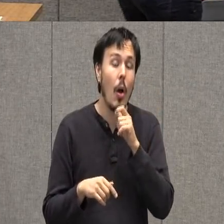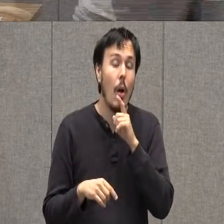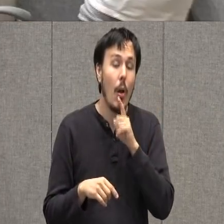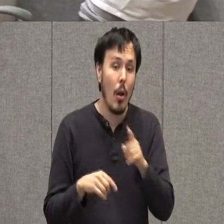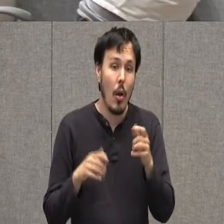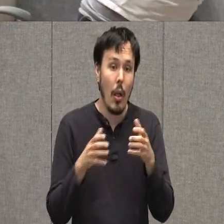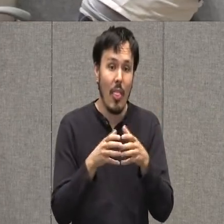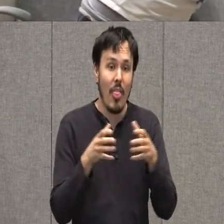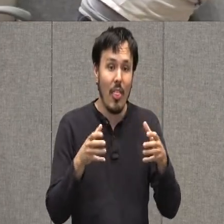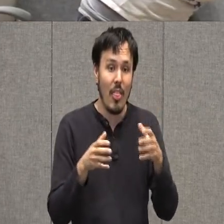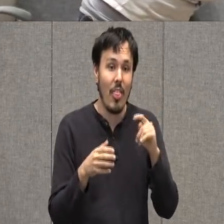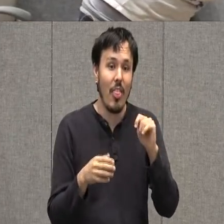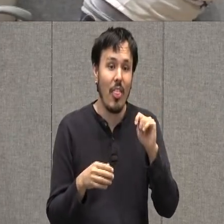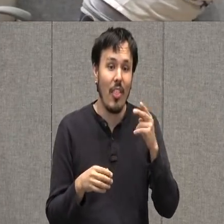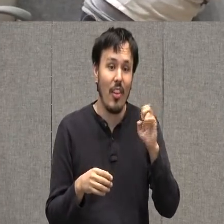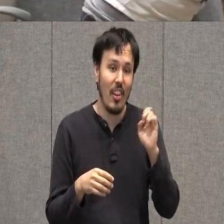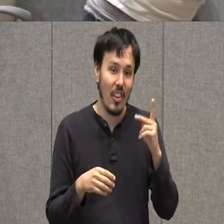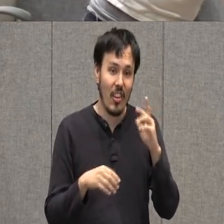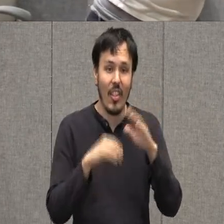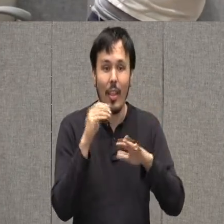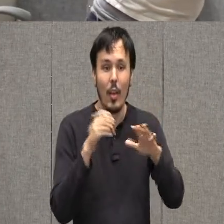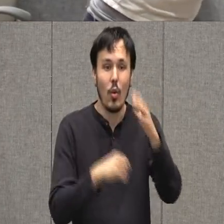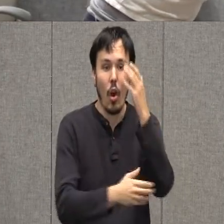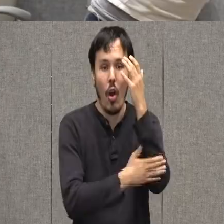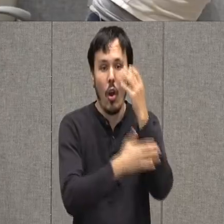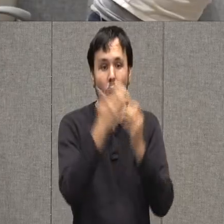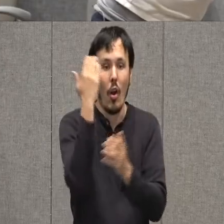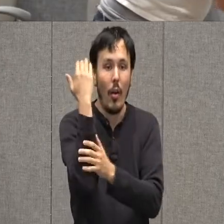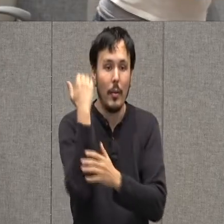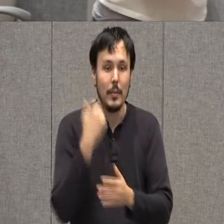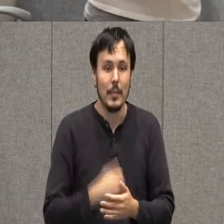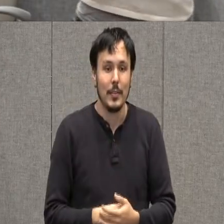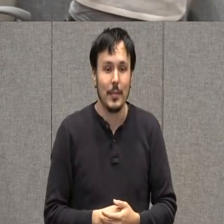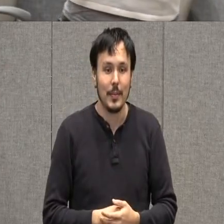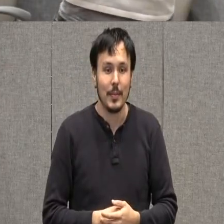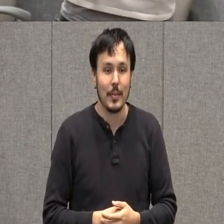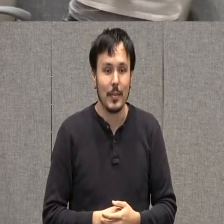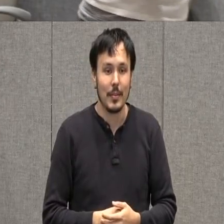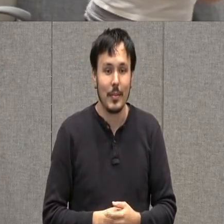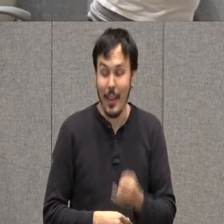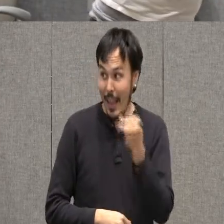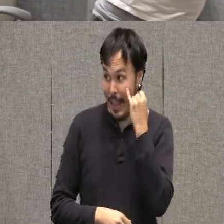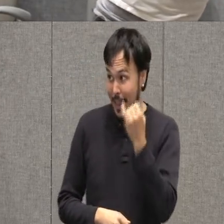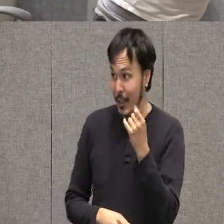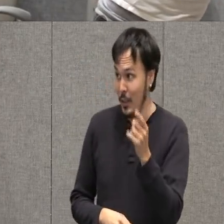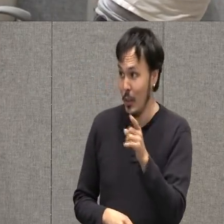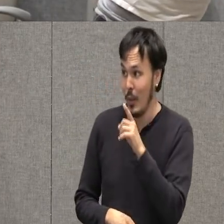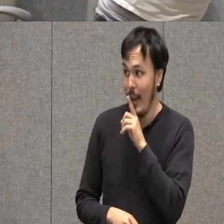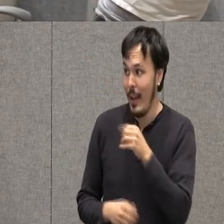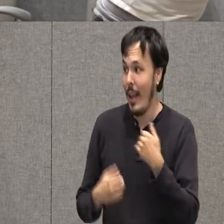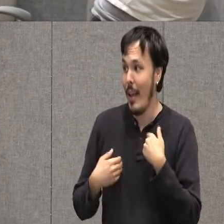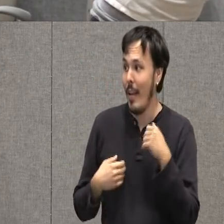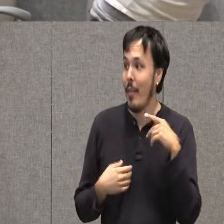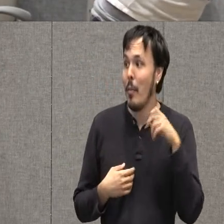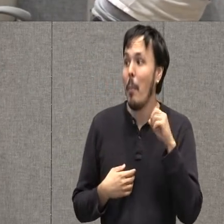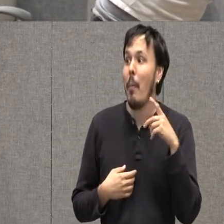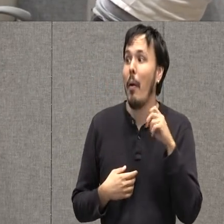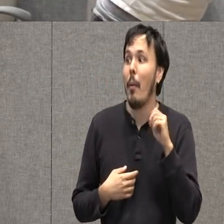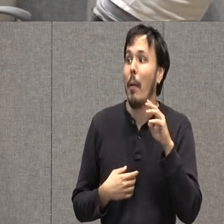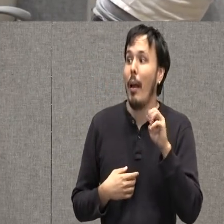[Ley] Unless you have Popeye arms. Oh look, I made my joint all the way down here. Now's a good time to fix things, too. Look, I can raise up my joints a little bit